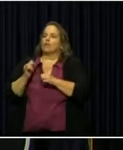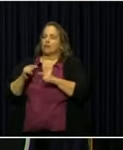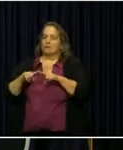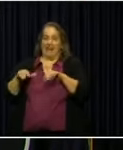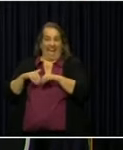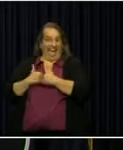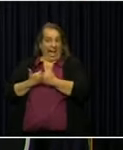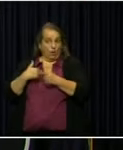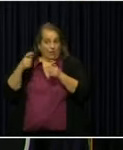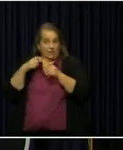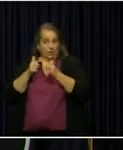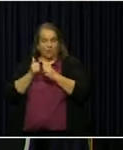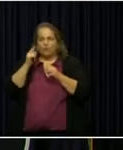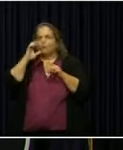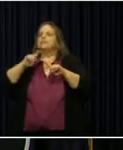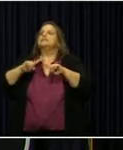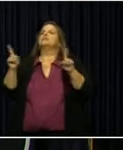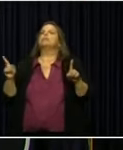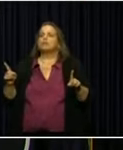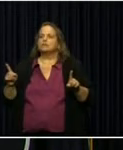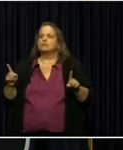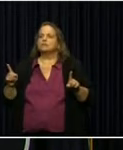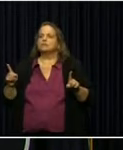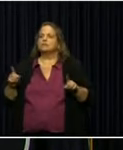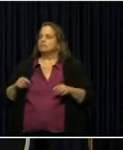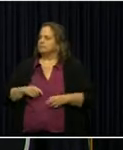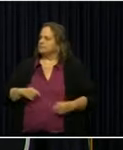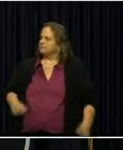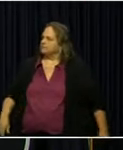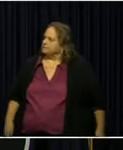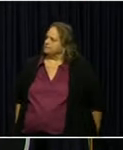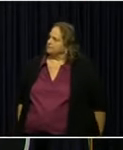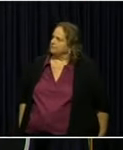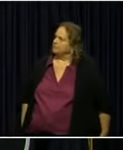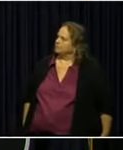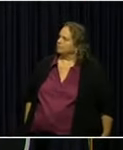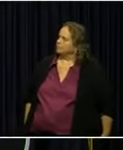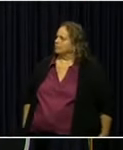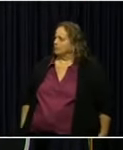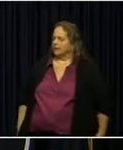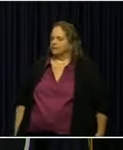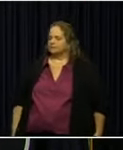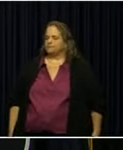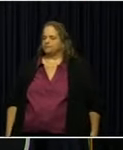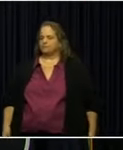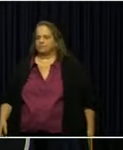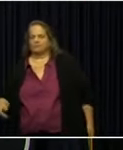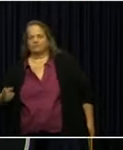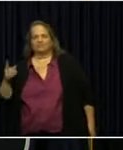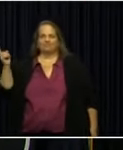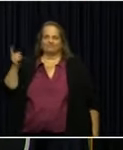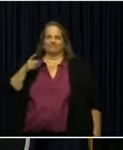SLOWLY MOVE OUT OF THIS, THAT WE DON'T LET OUR GUARD DOWN, THAT WE DON'T START FOCUSING ON NEXT